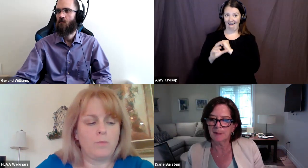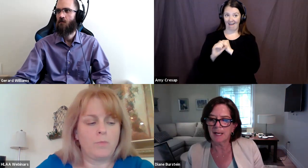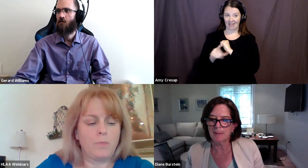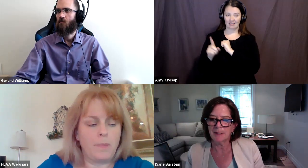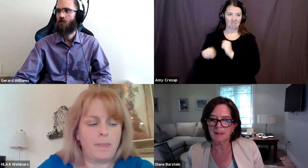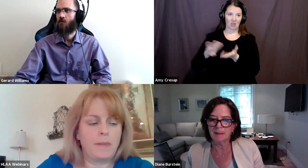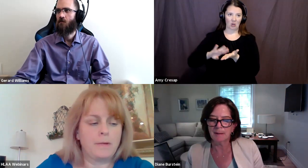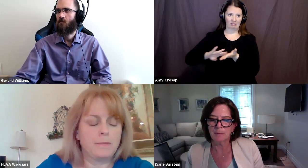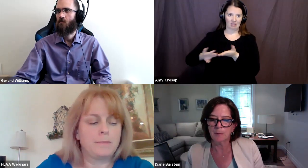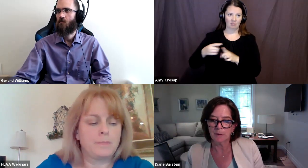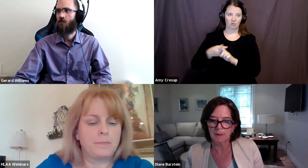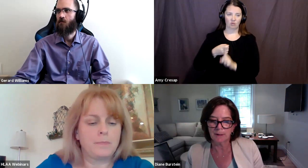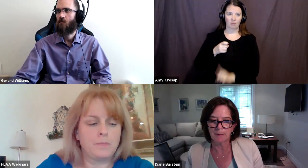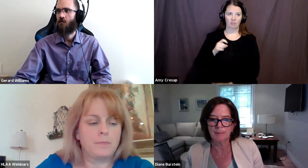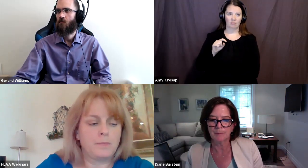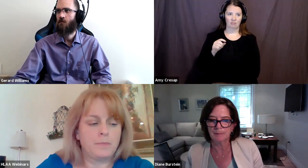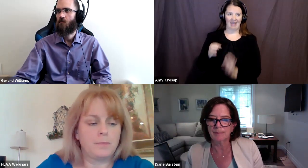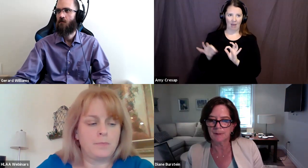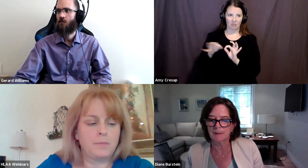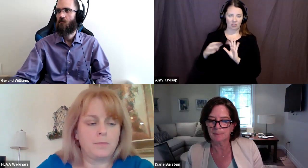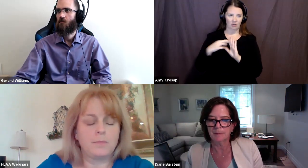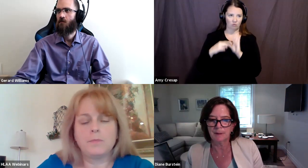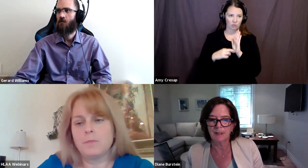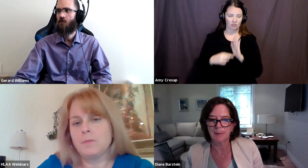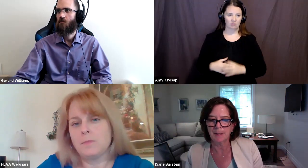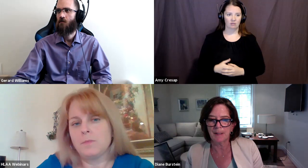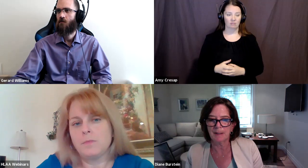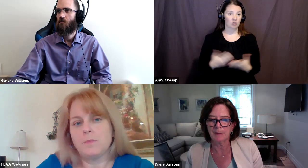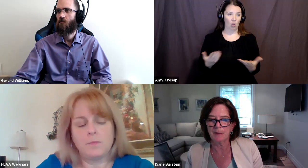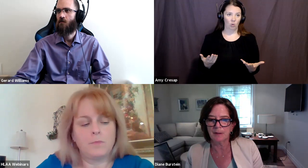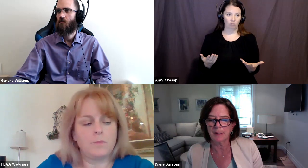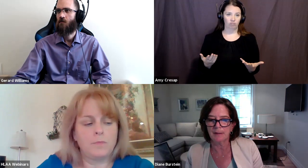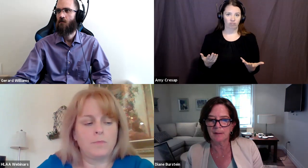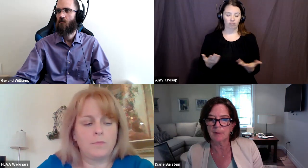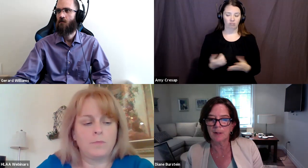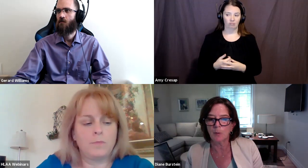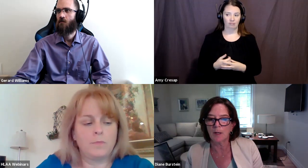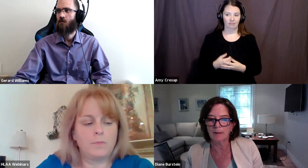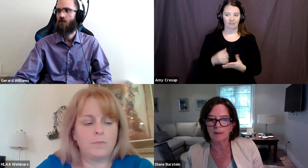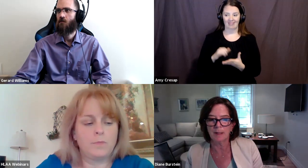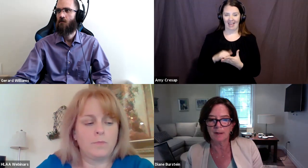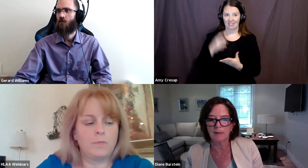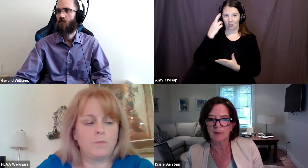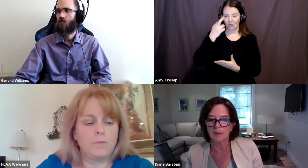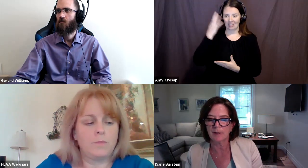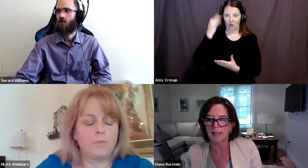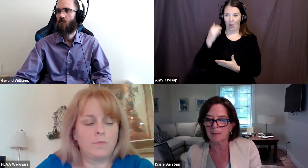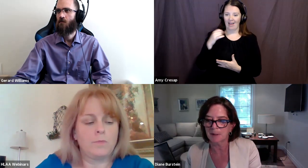the captioning rules. That's a reason why they're not universally